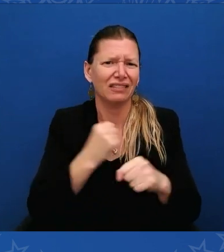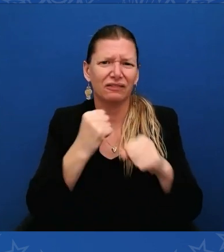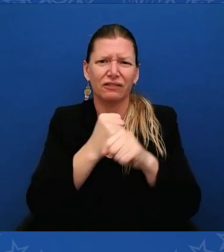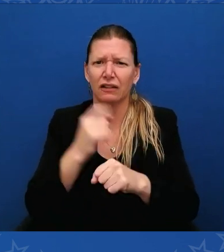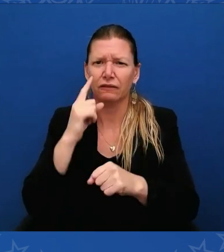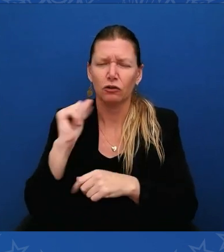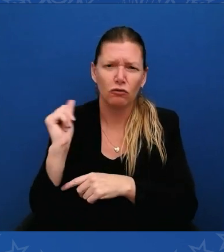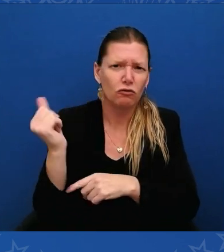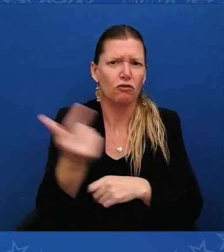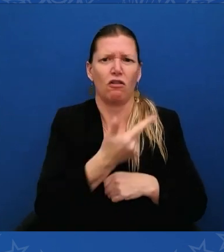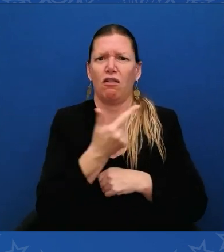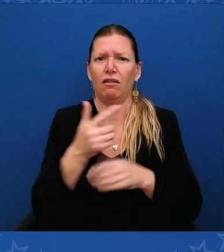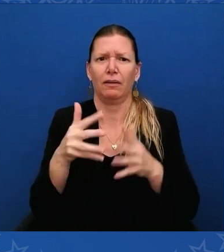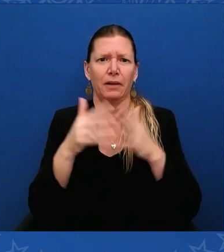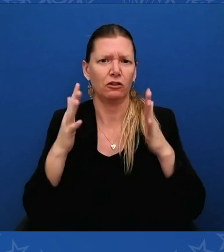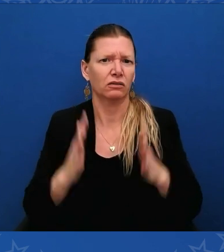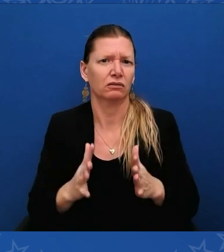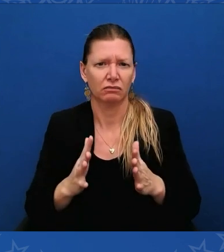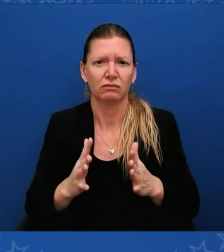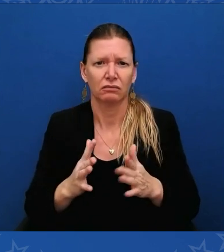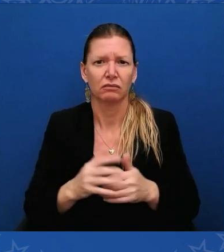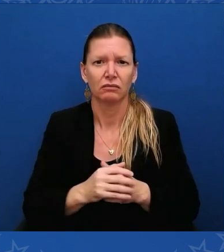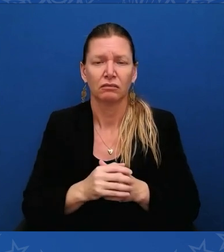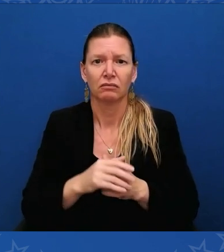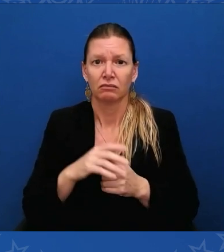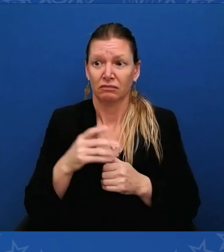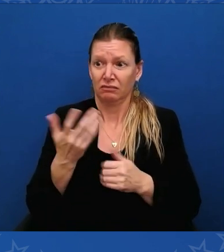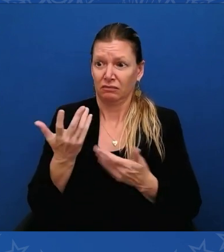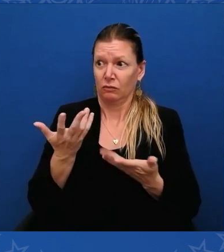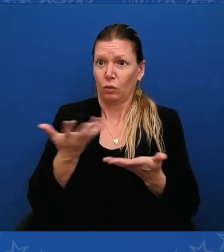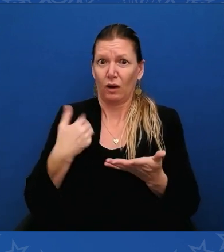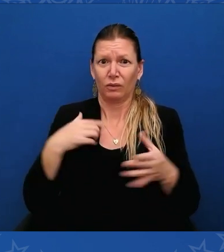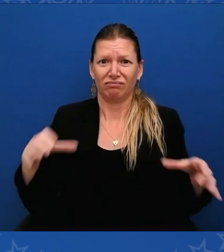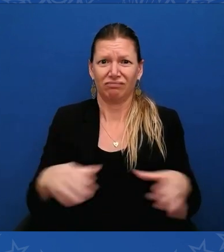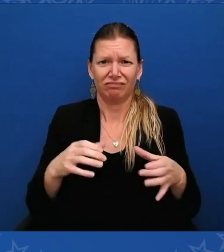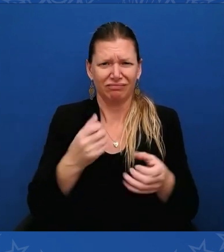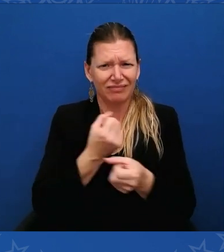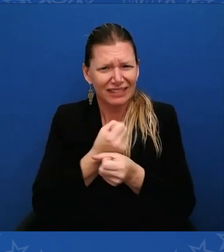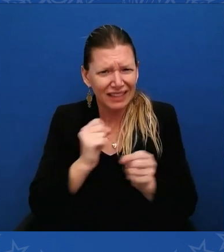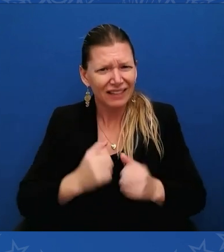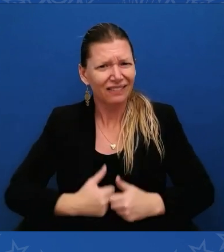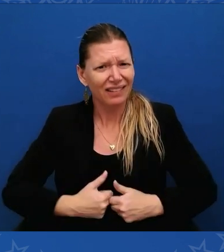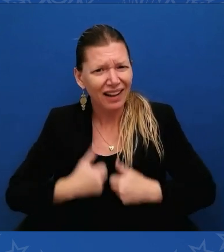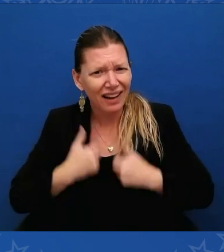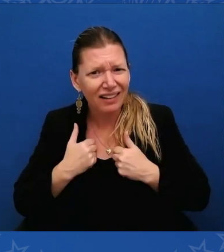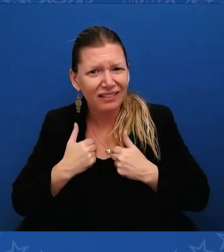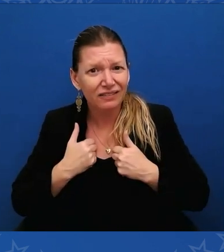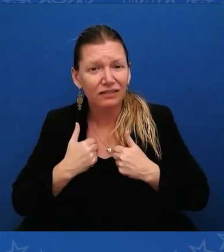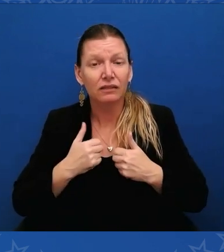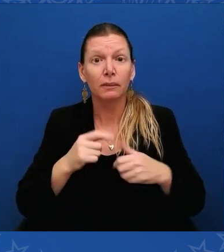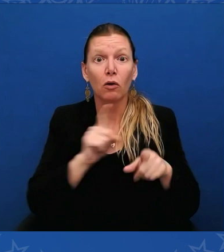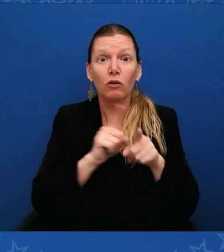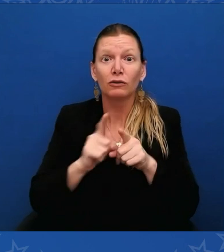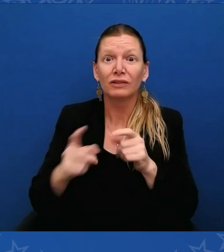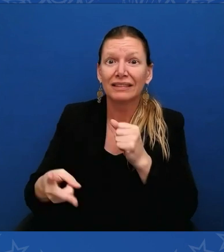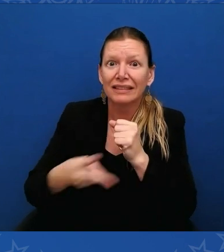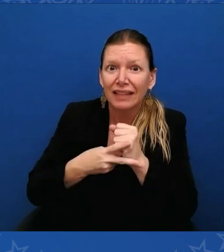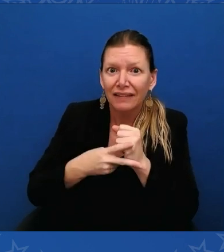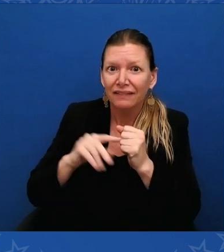they're saving the average taxpayer $160 billion because Medicare no longer has to pay exorbitant prices